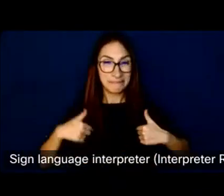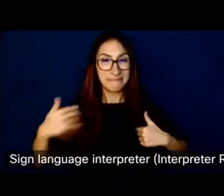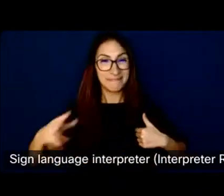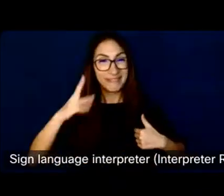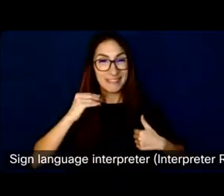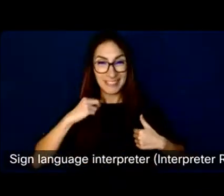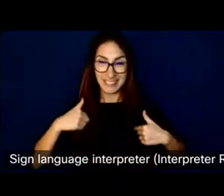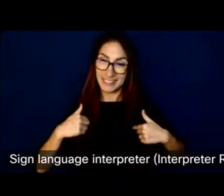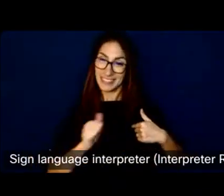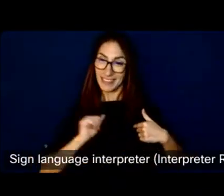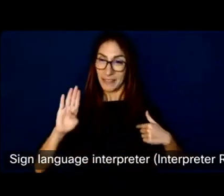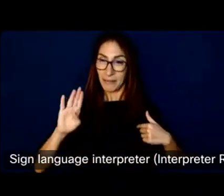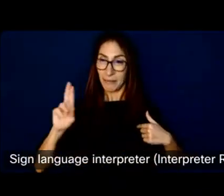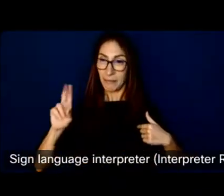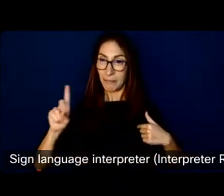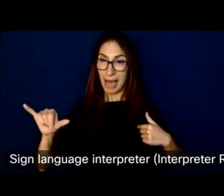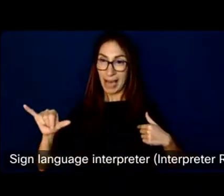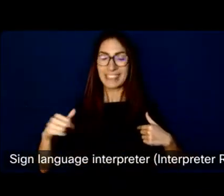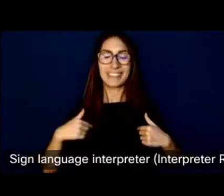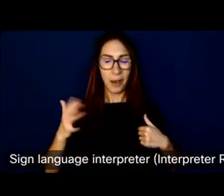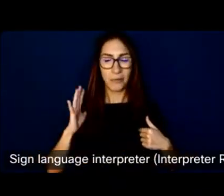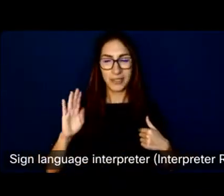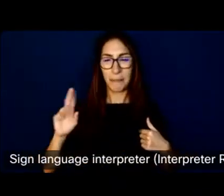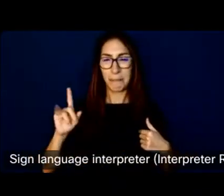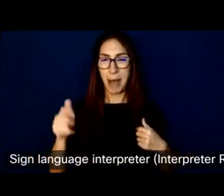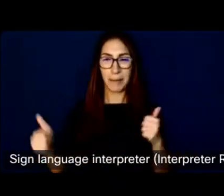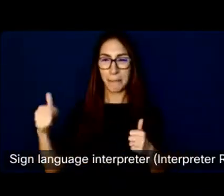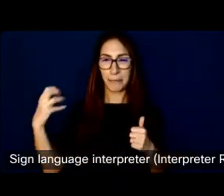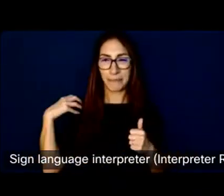was actually a buddy captain. And just really found how it